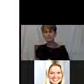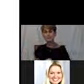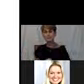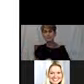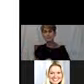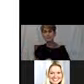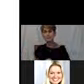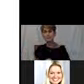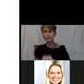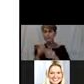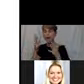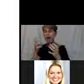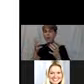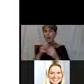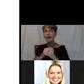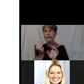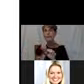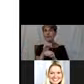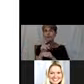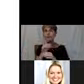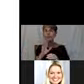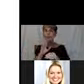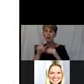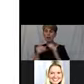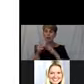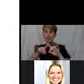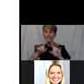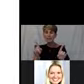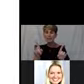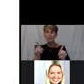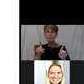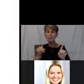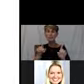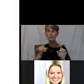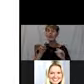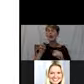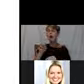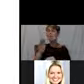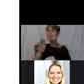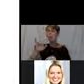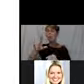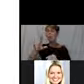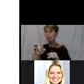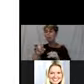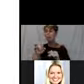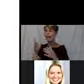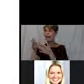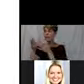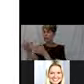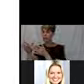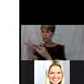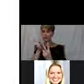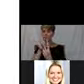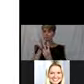I also wanted to make sure we talked about the difference between mobile medicine and street medicine or RV medicine.